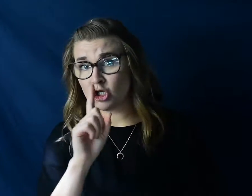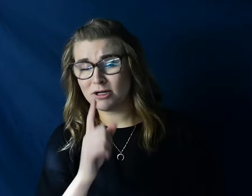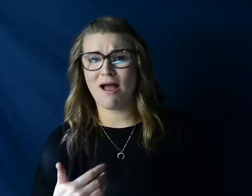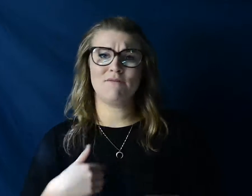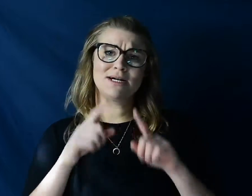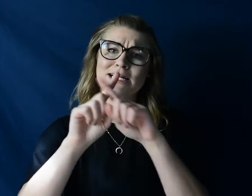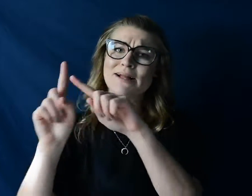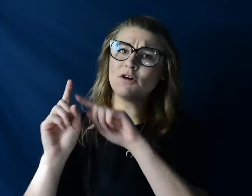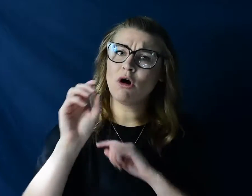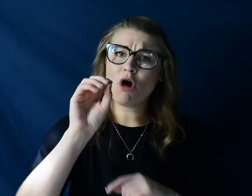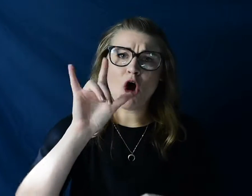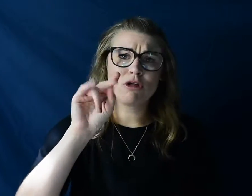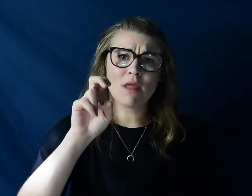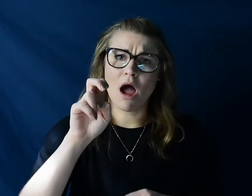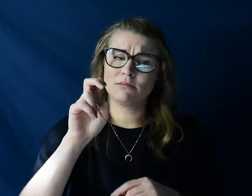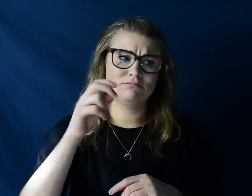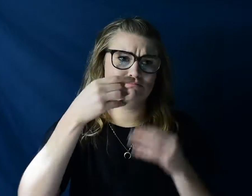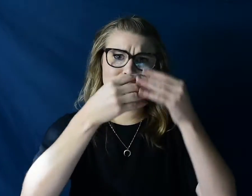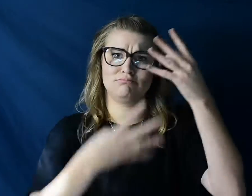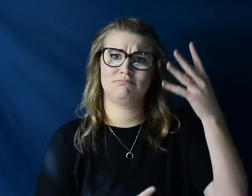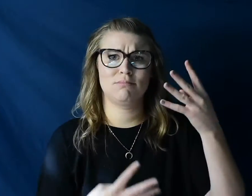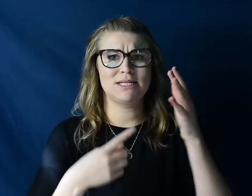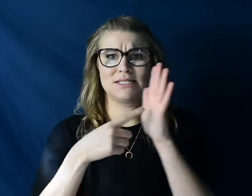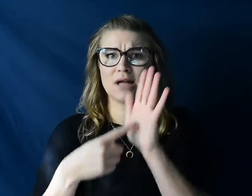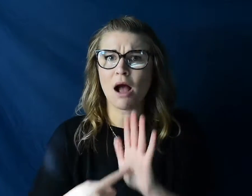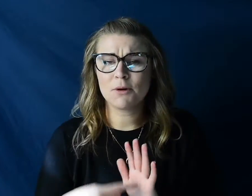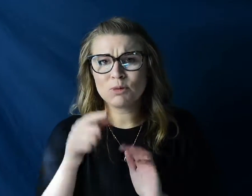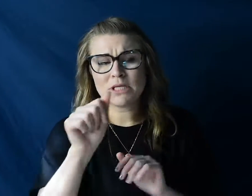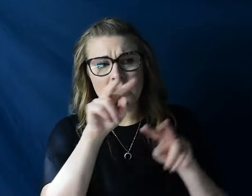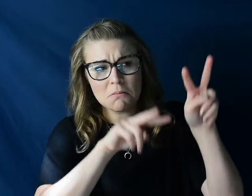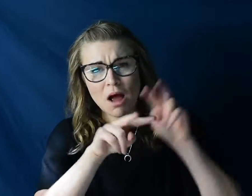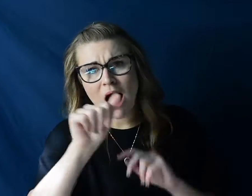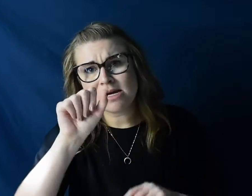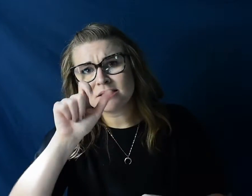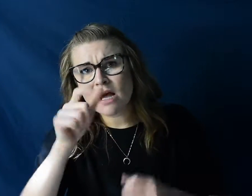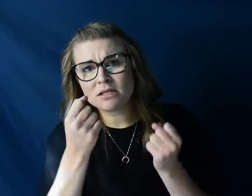based on your child's age. It can be hard sometimes. Luckily, there is a lot of online